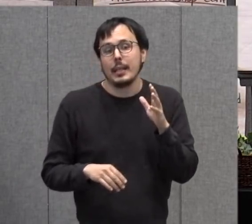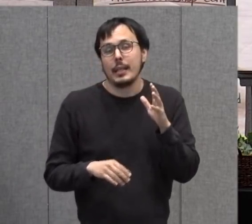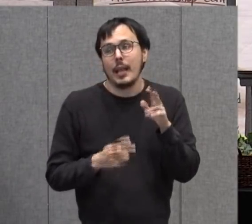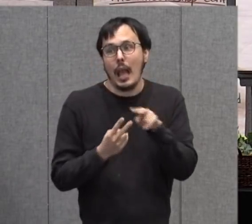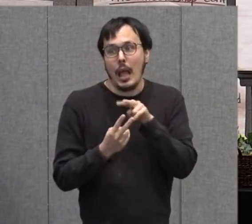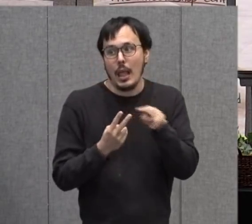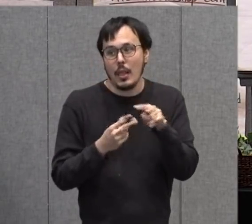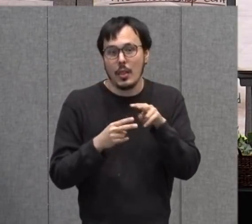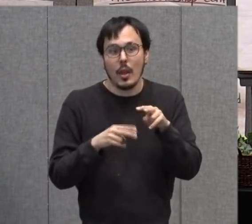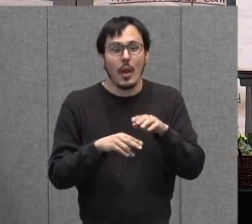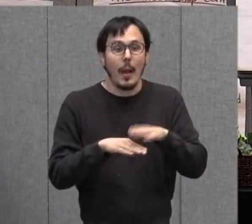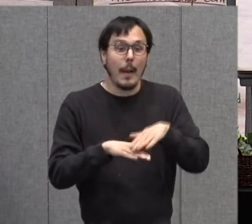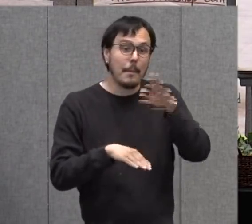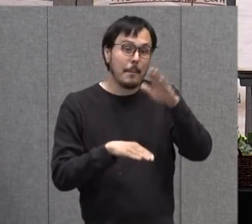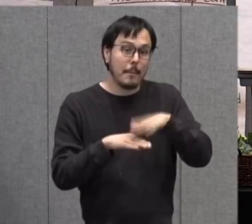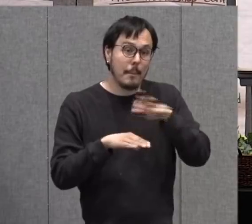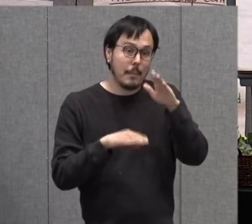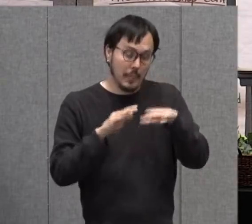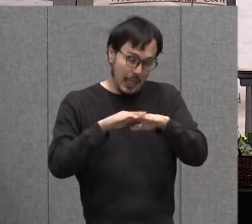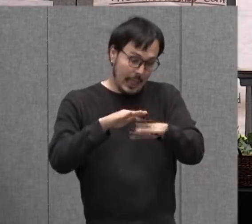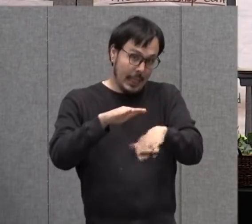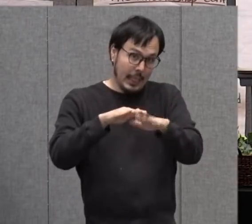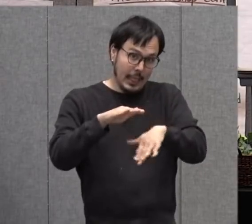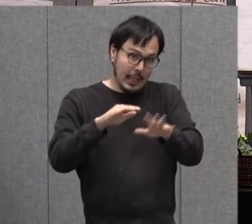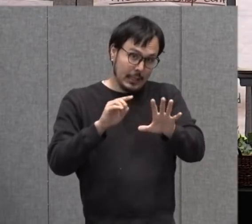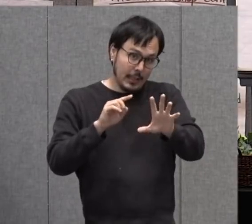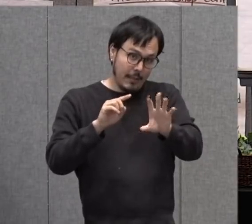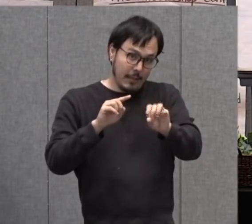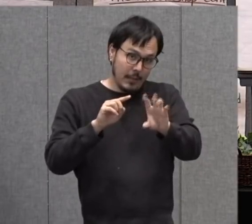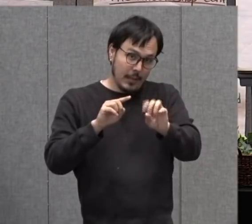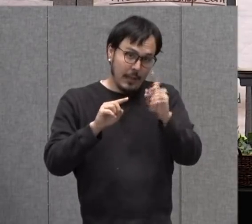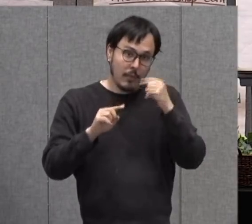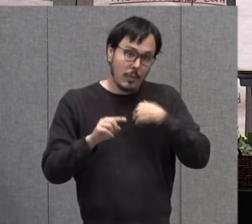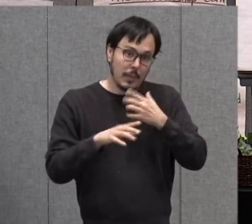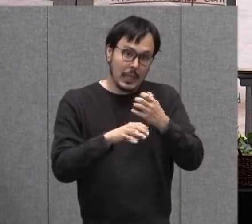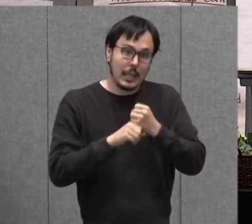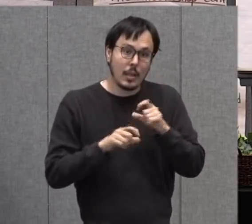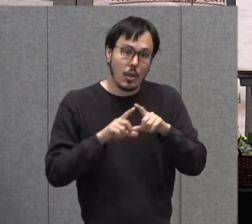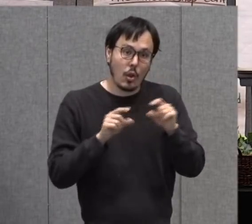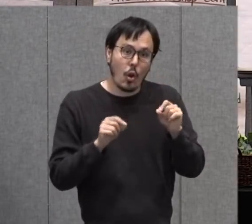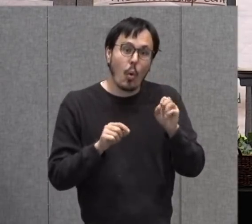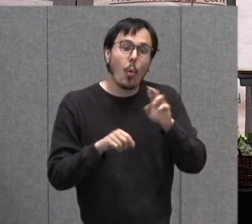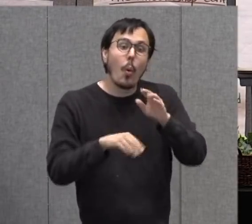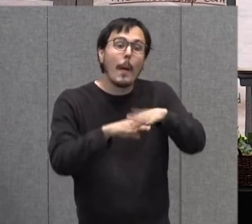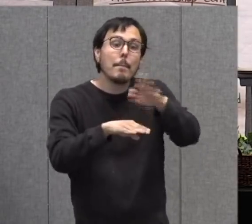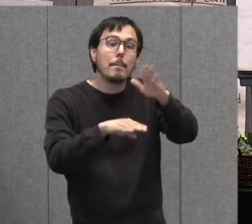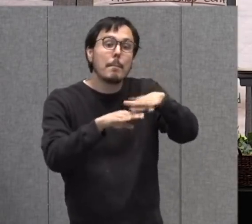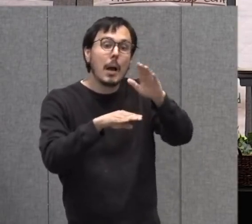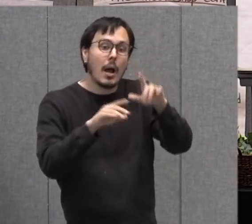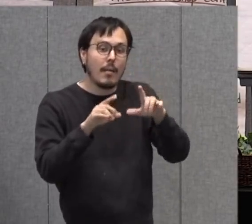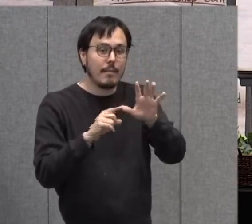either less than 50 for me to get the cards or more than 50 for Ms. Obenshane to get those cards.